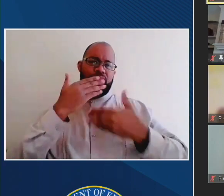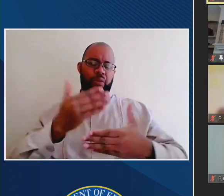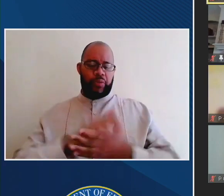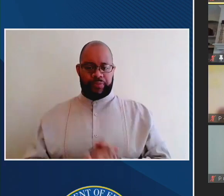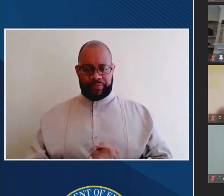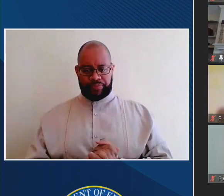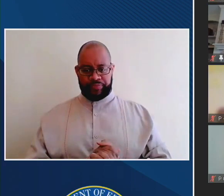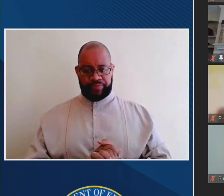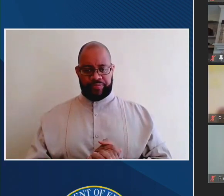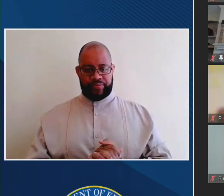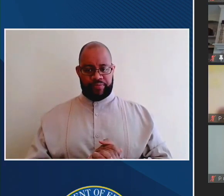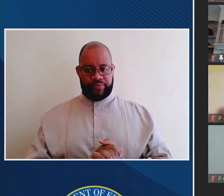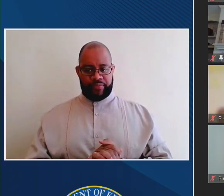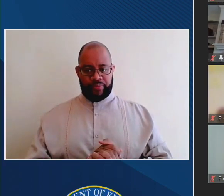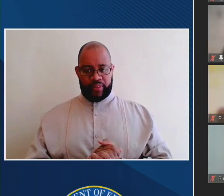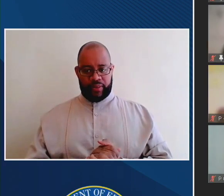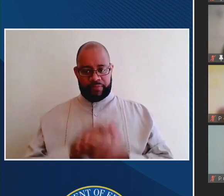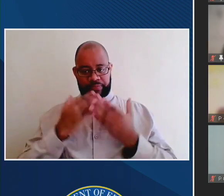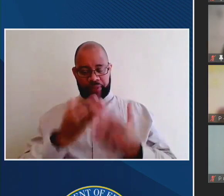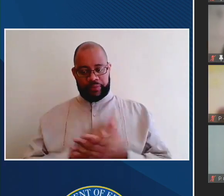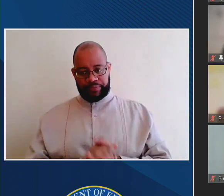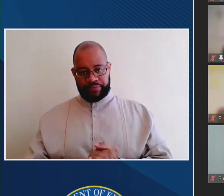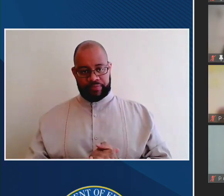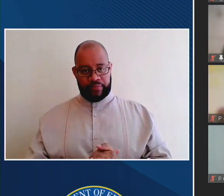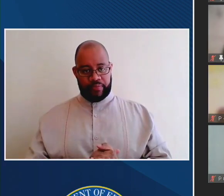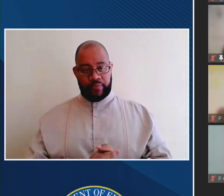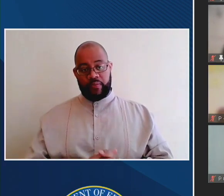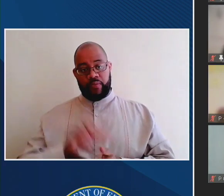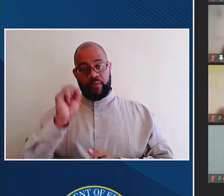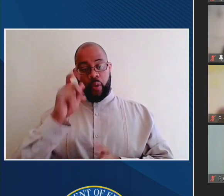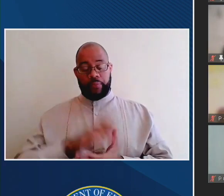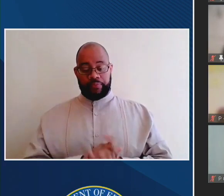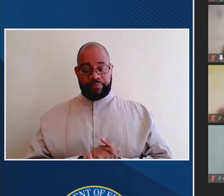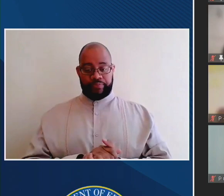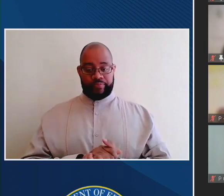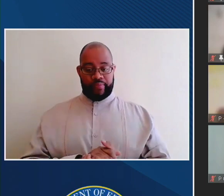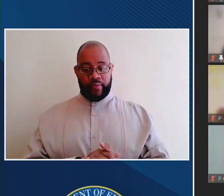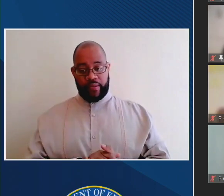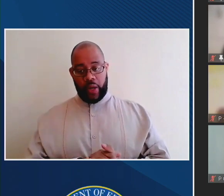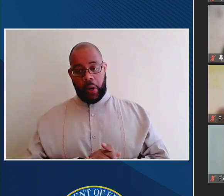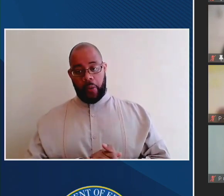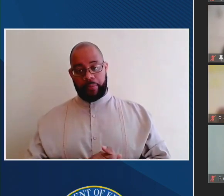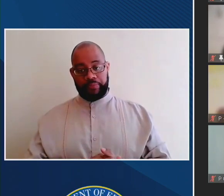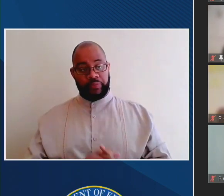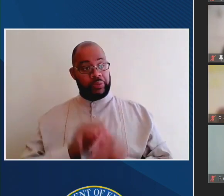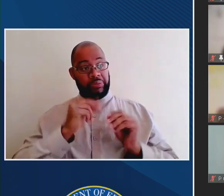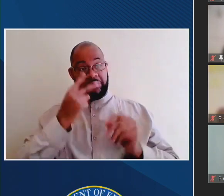Thank you. Okay, so not seeing any additional hands.